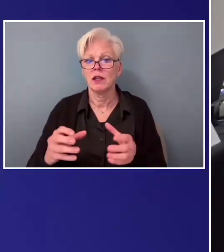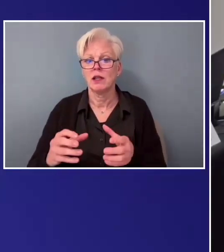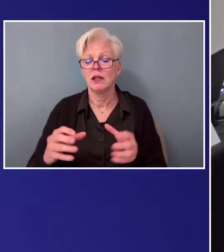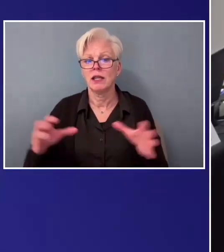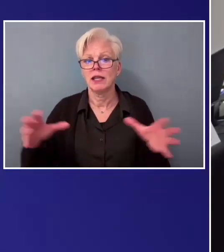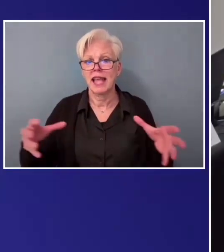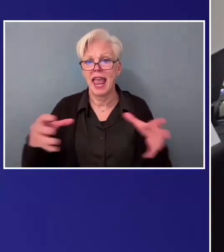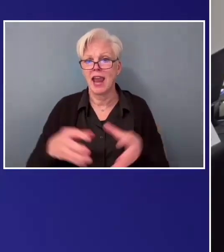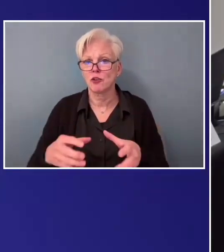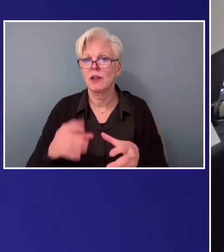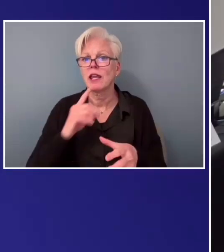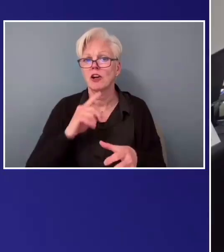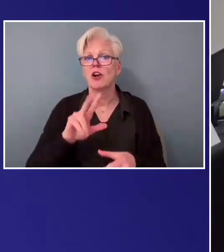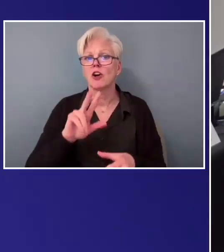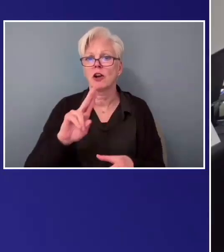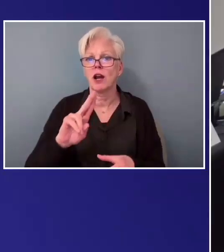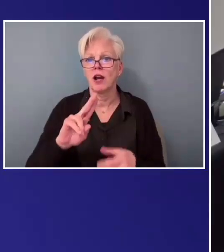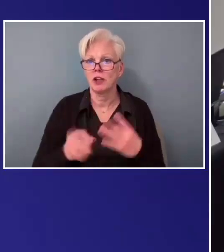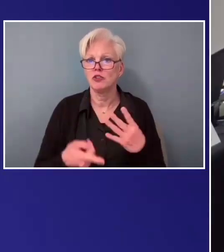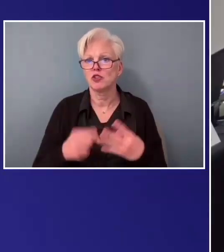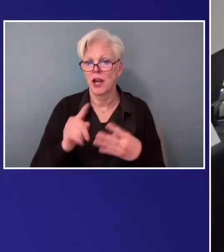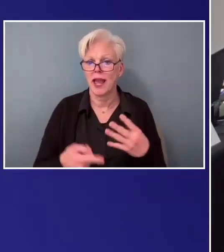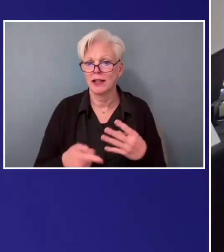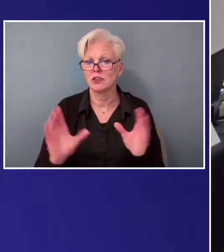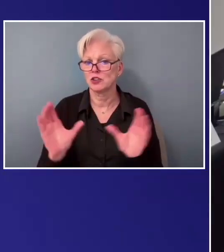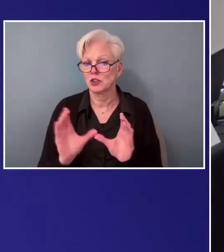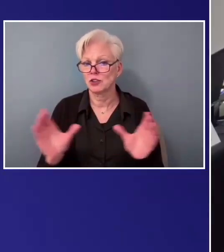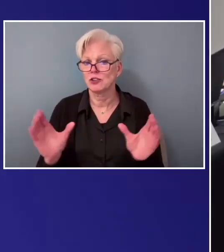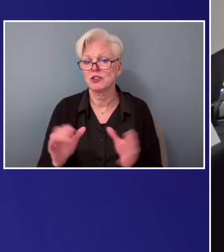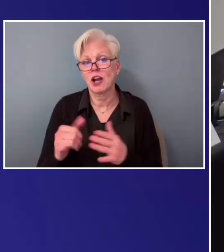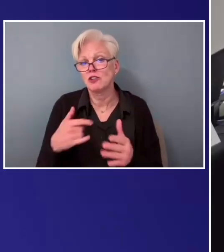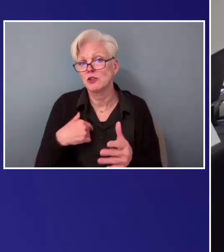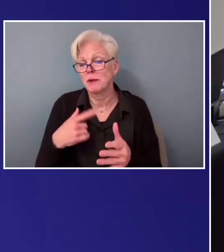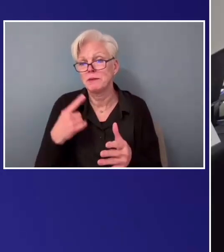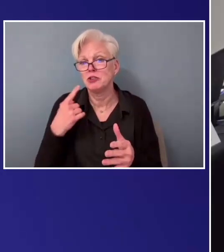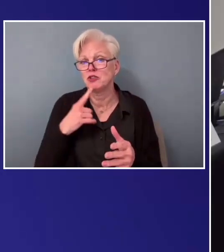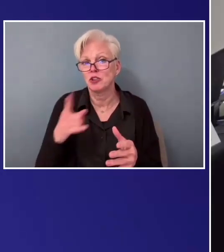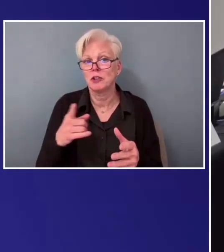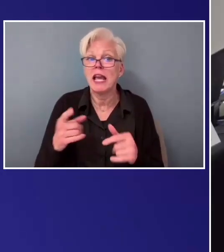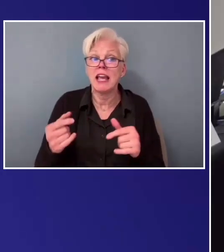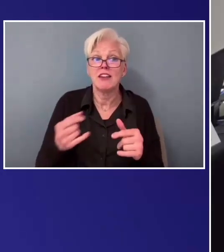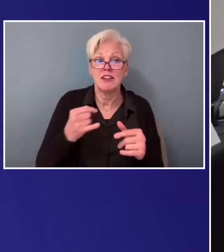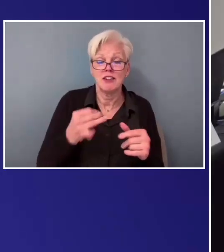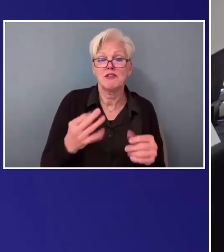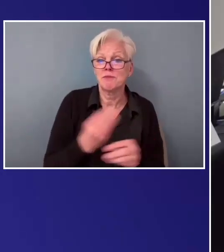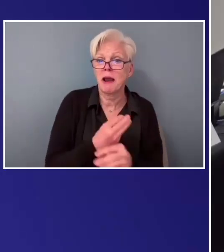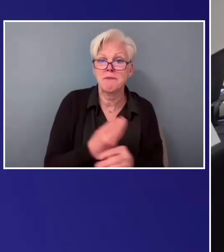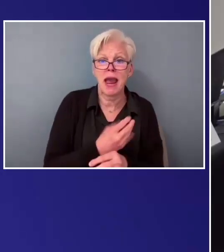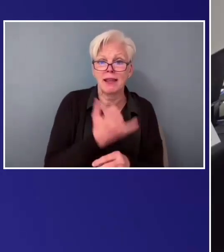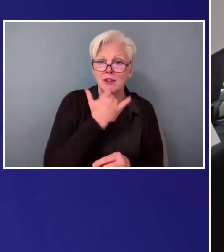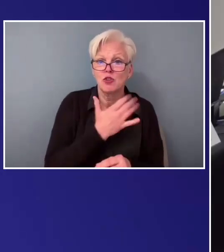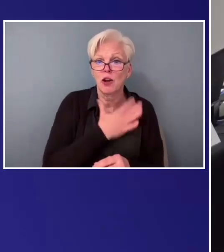generally. And so I just want to make sure that we're all operating off the same numbers. And if my math is incorrect, please let me know. I did try to normalize